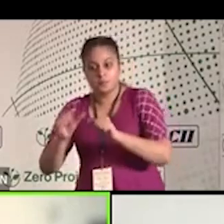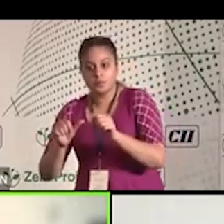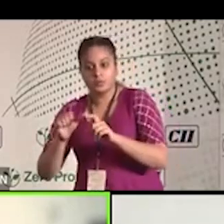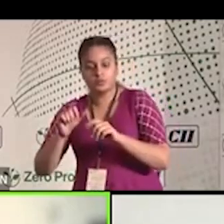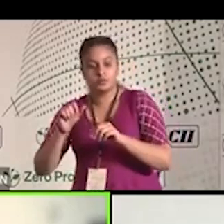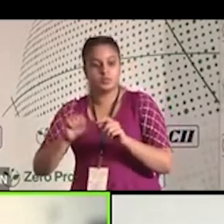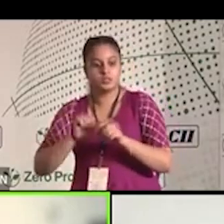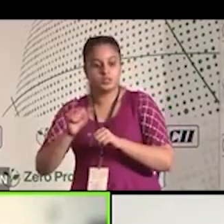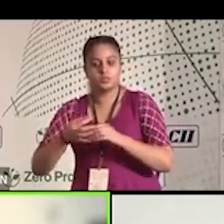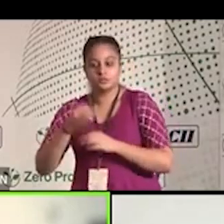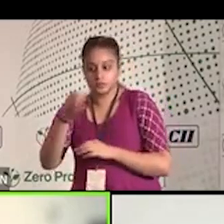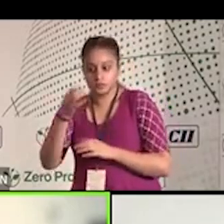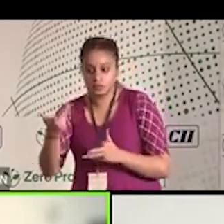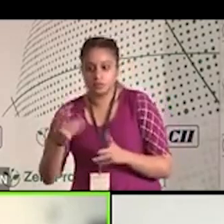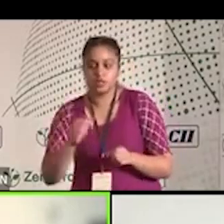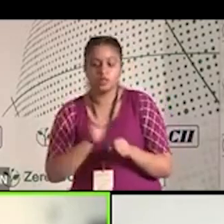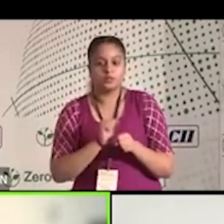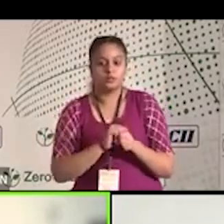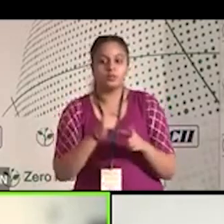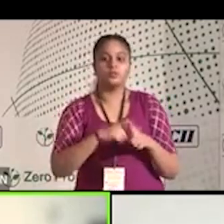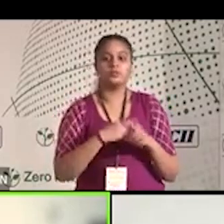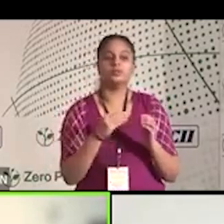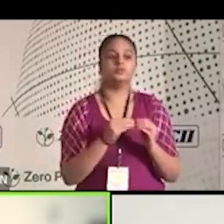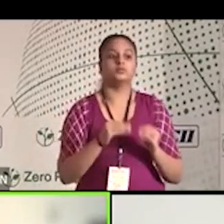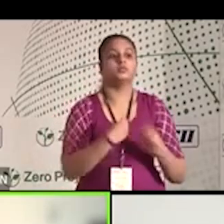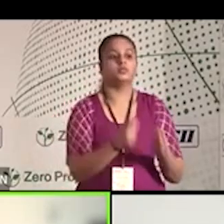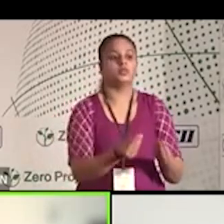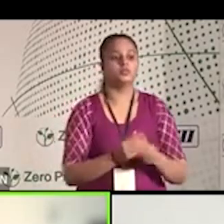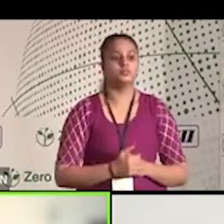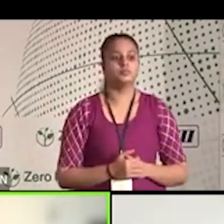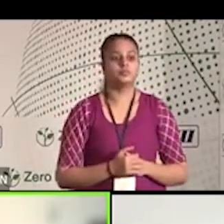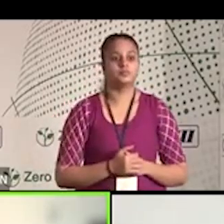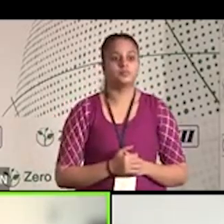In that targeted recruitment drive, we actually offer them to have or three